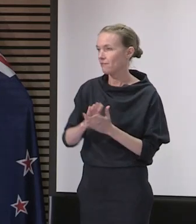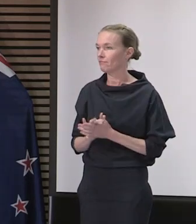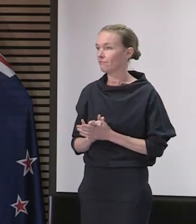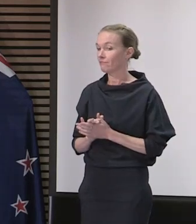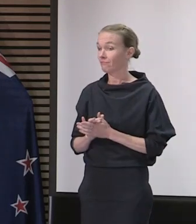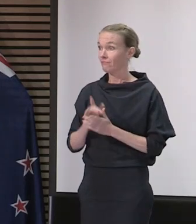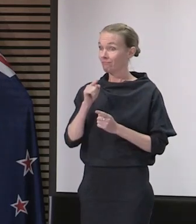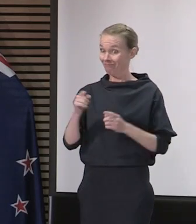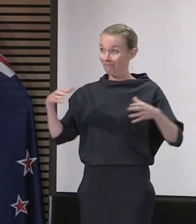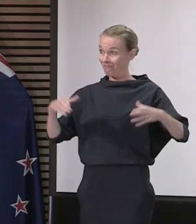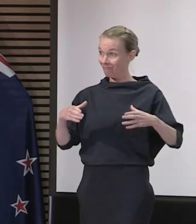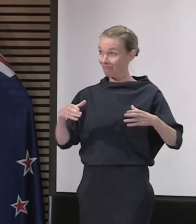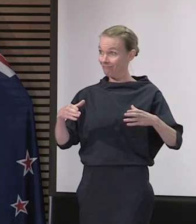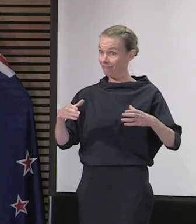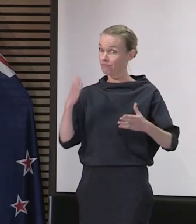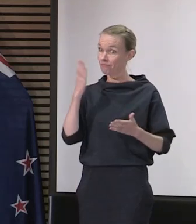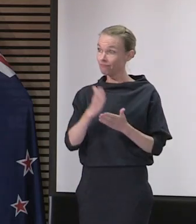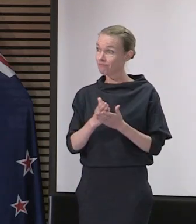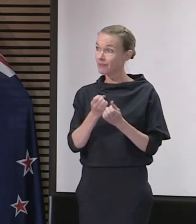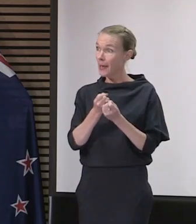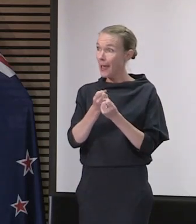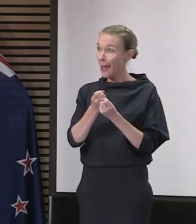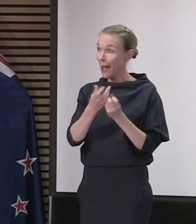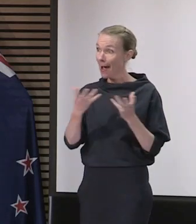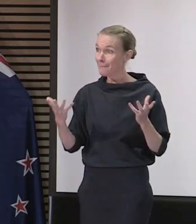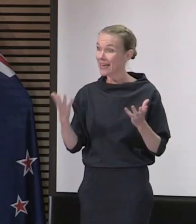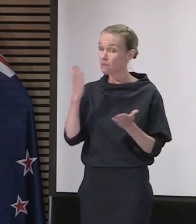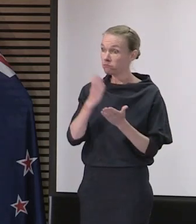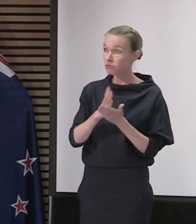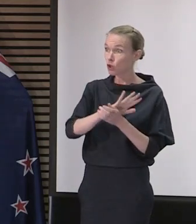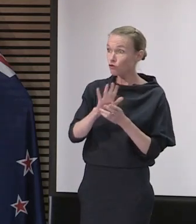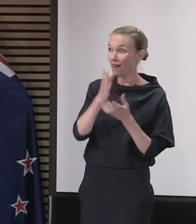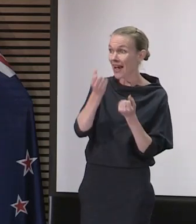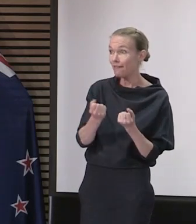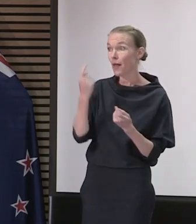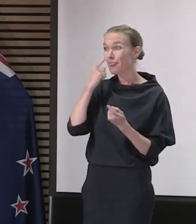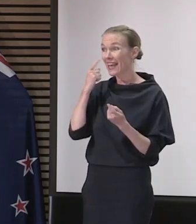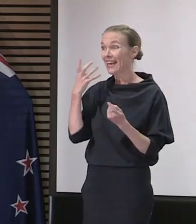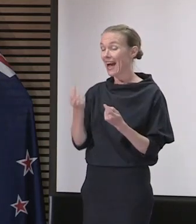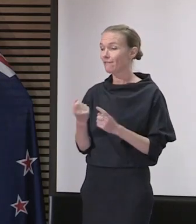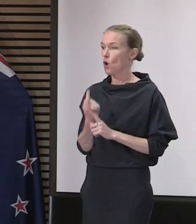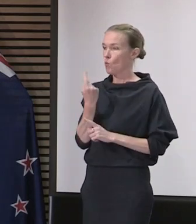a probable case that has now become a confirmed case. It means there is no change to